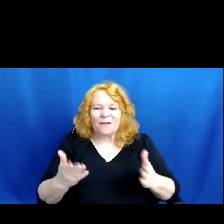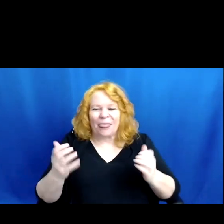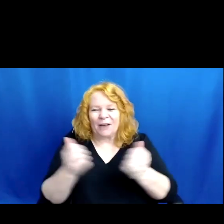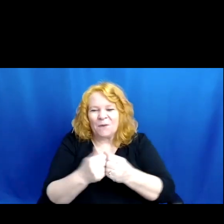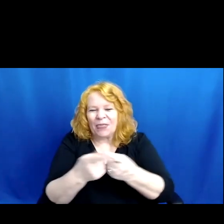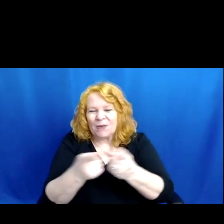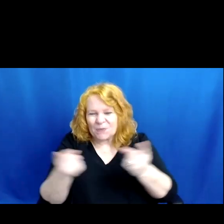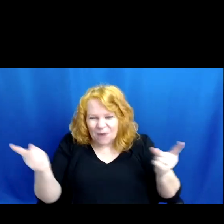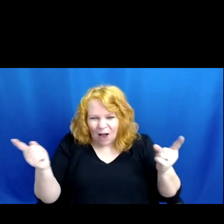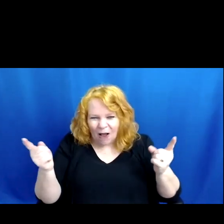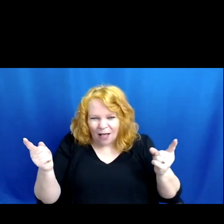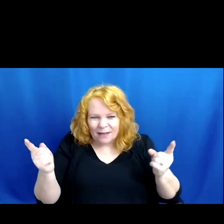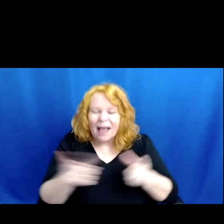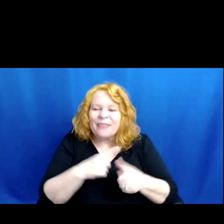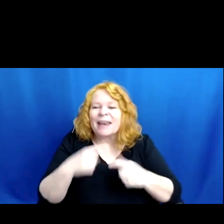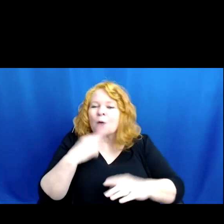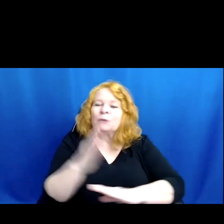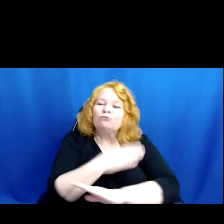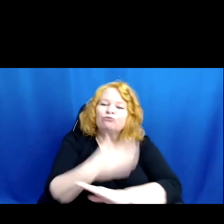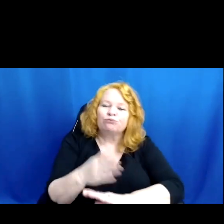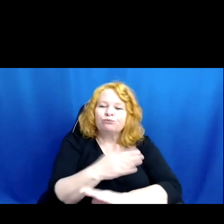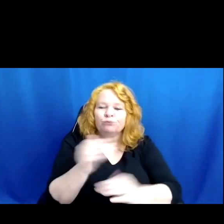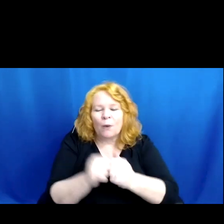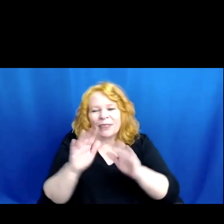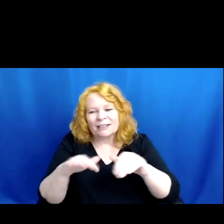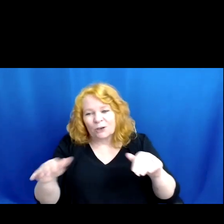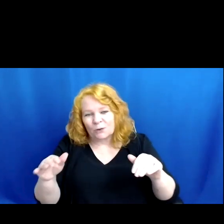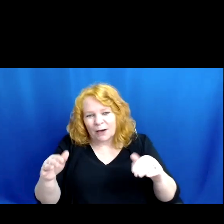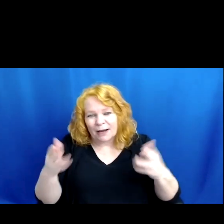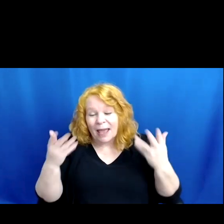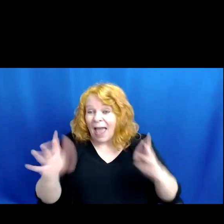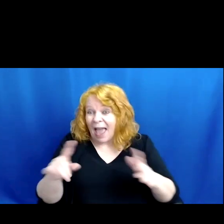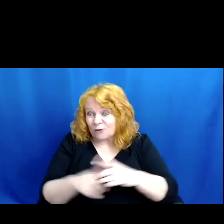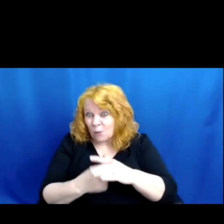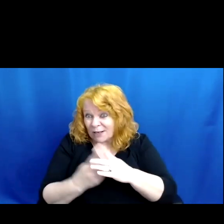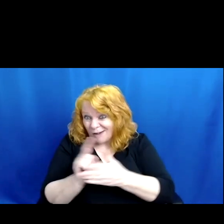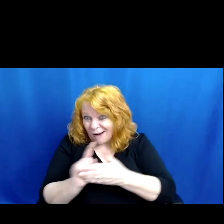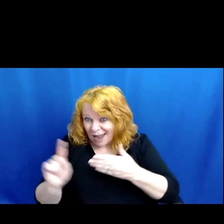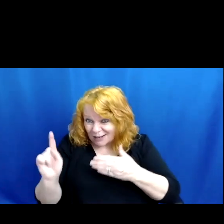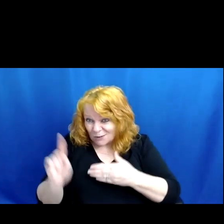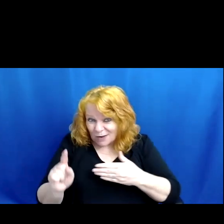a little bit and I’ll sing the songs again with the children. When we start next week, the show is for the children.